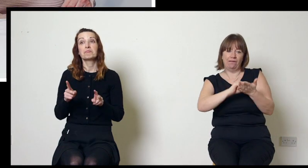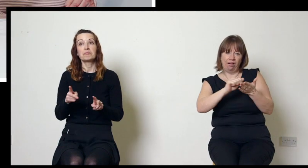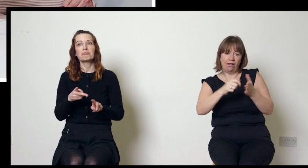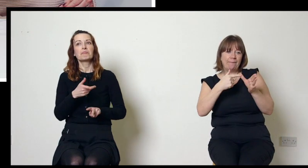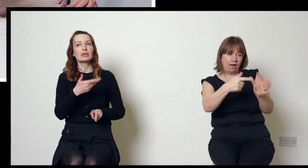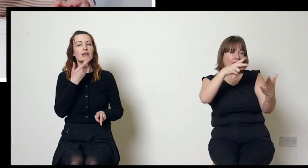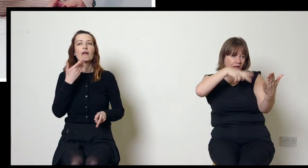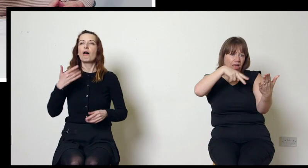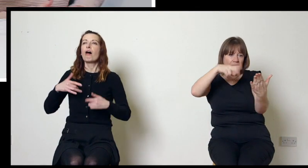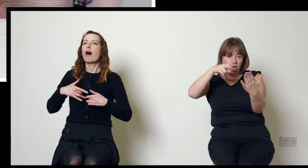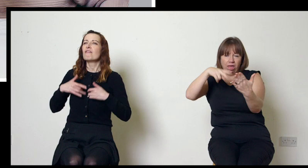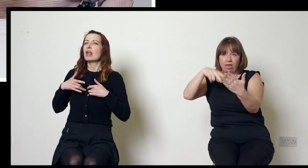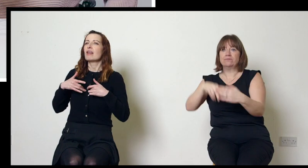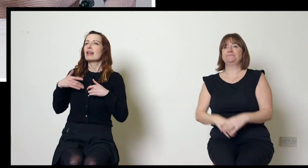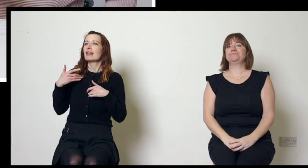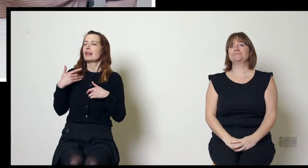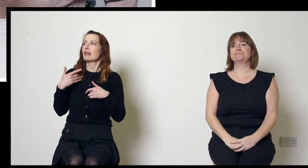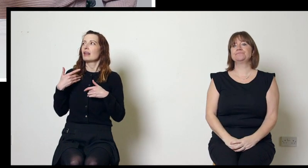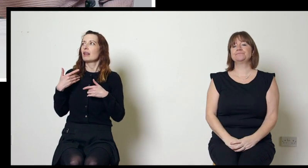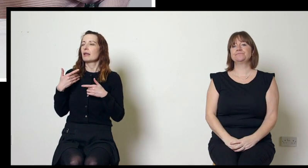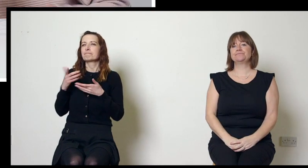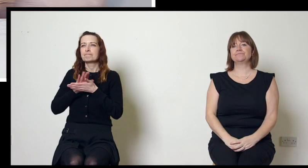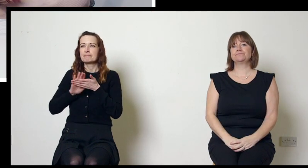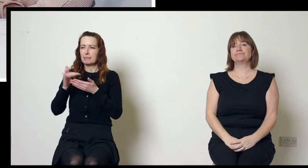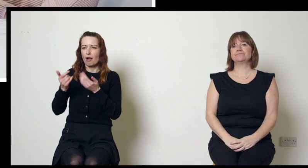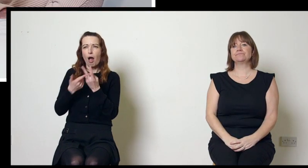Well, I would say that is taking something out of what other people might find